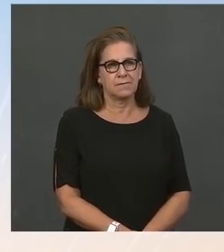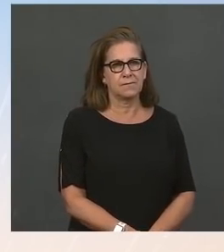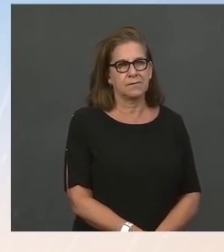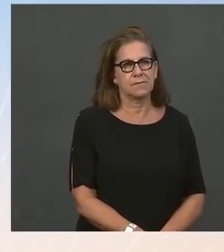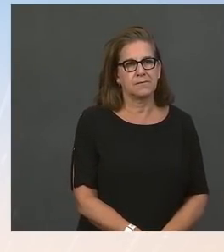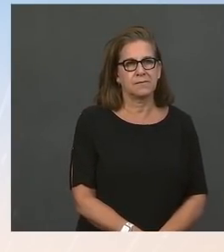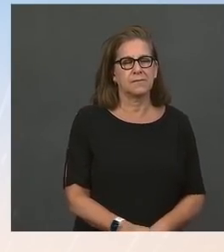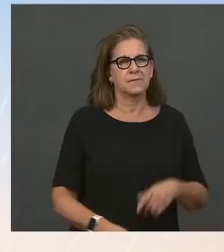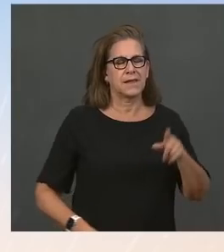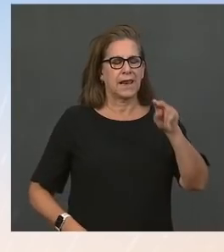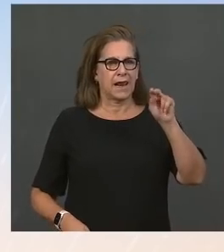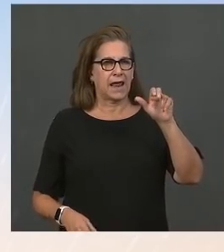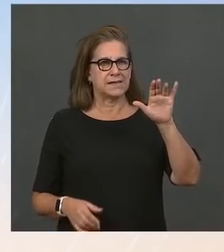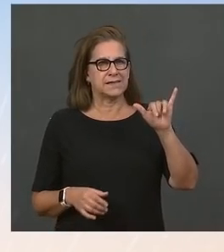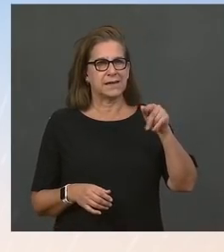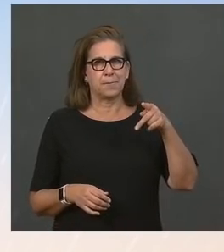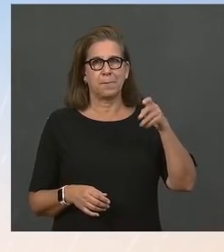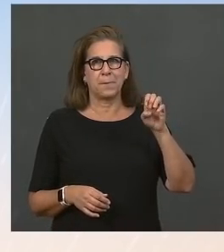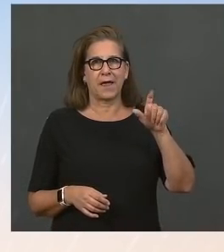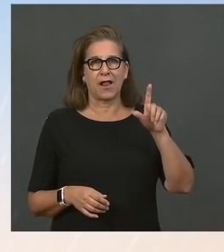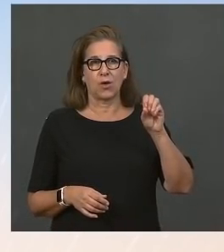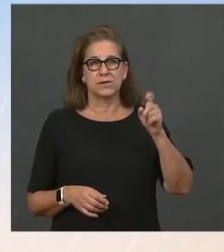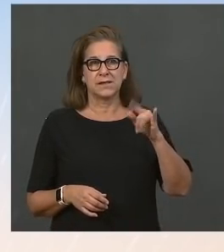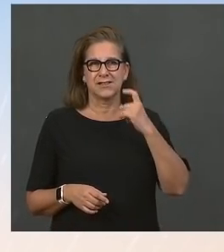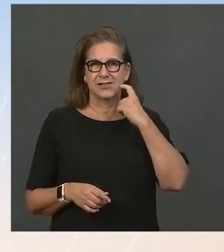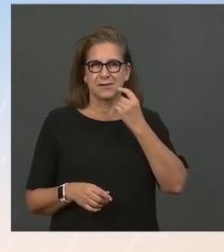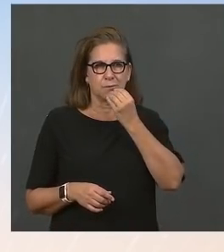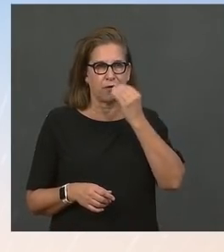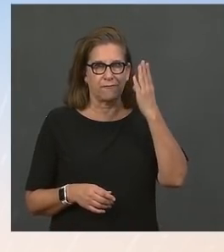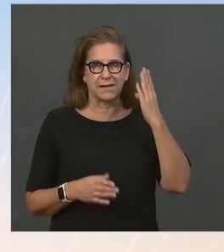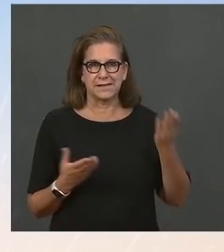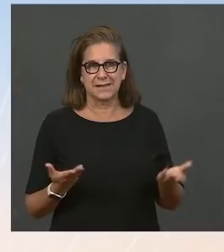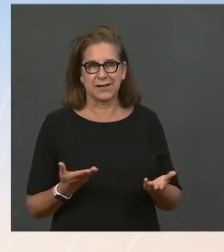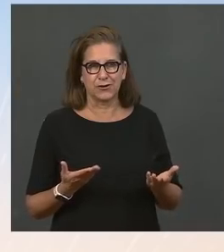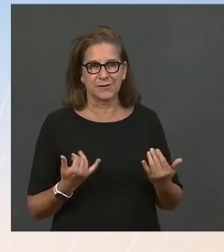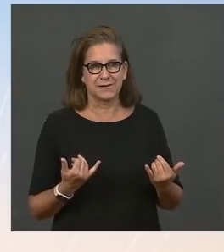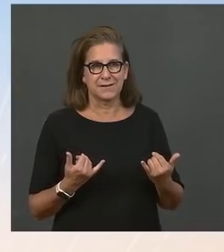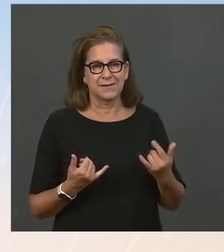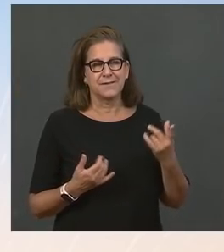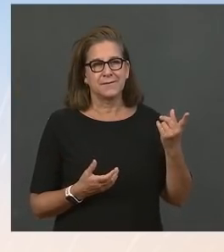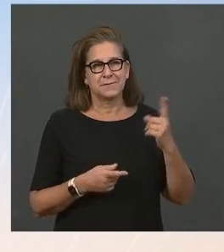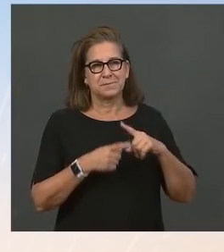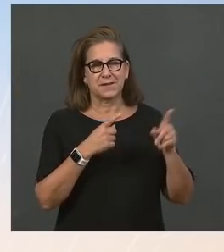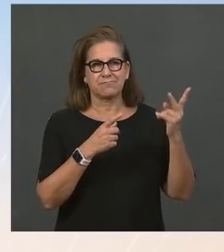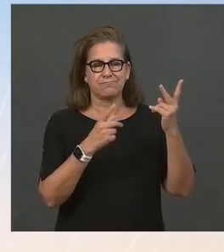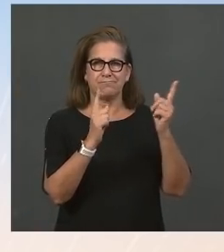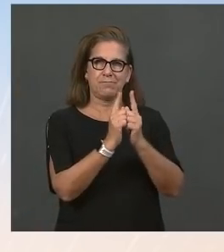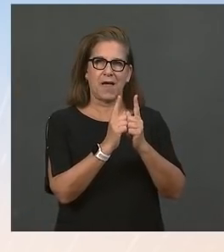I'm not sure what they ate, but they met -- so, yes. The Press: Okay. She indicated that a climate deal was close